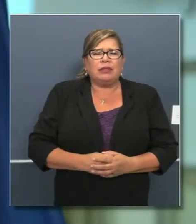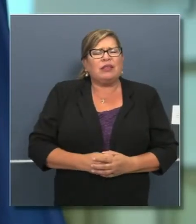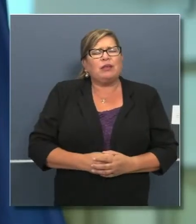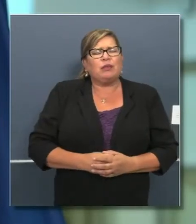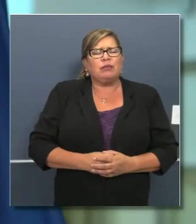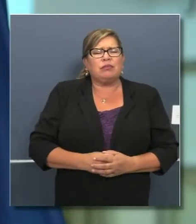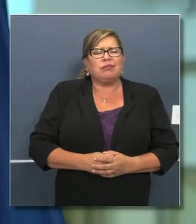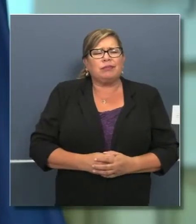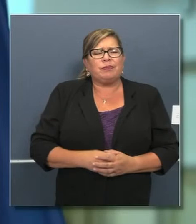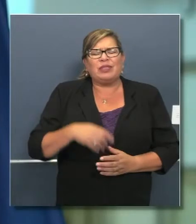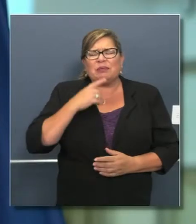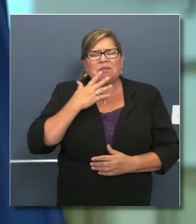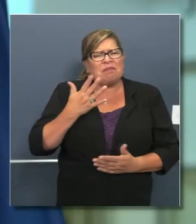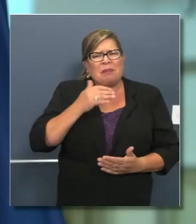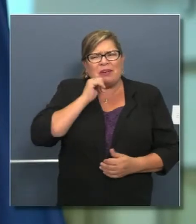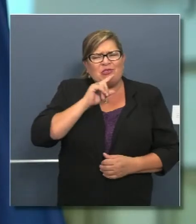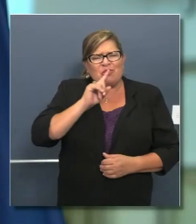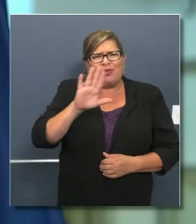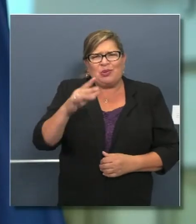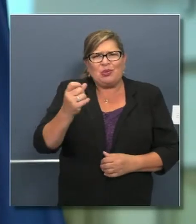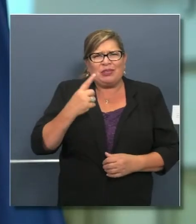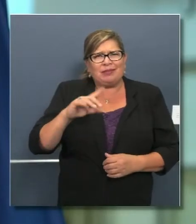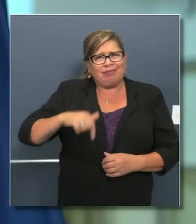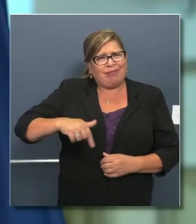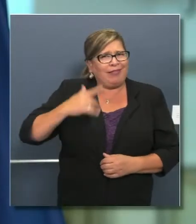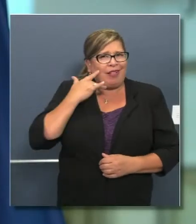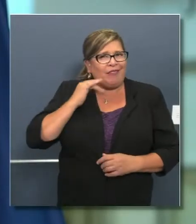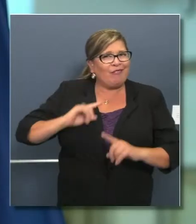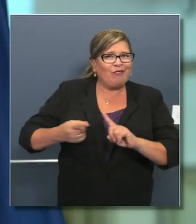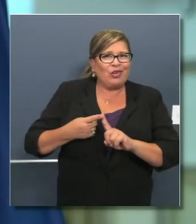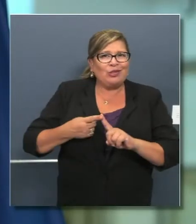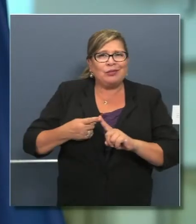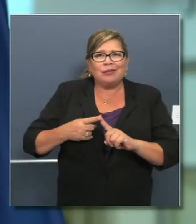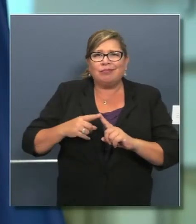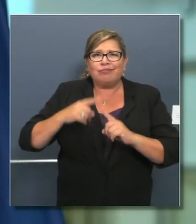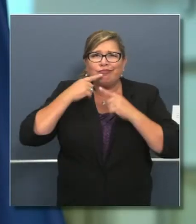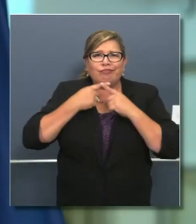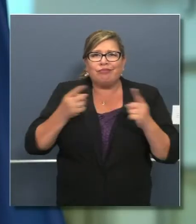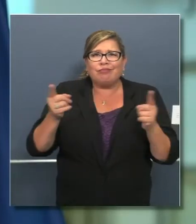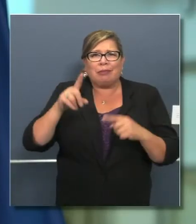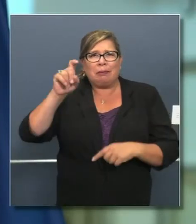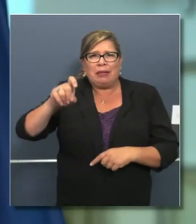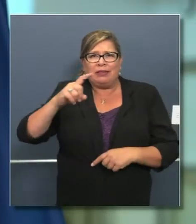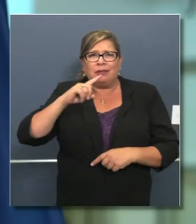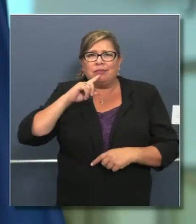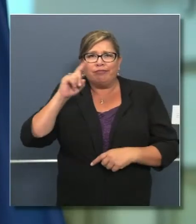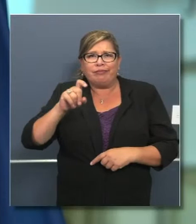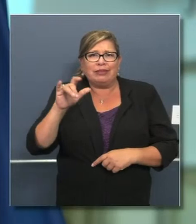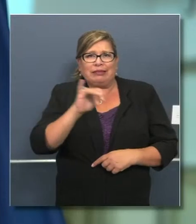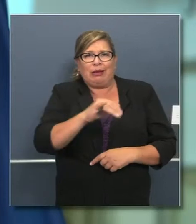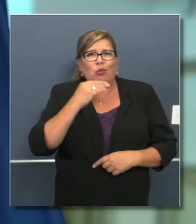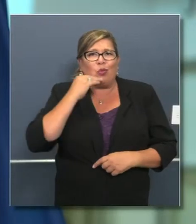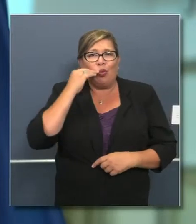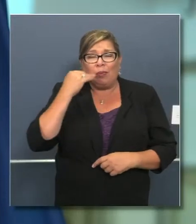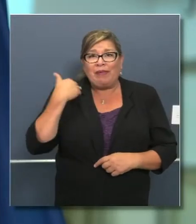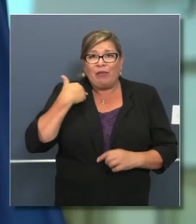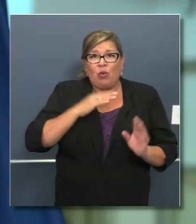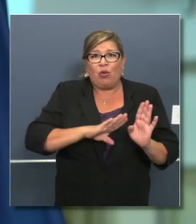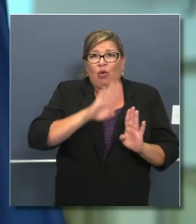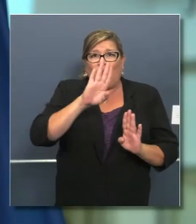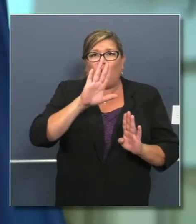first step state to do a stay at home order we we crushed the curve and we made it crystal clear